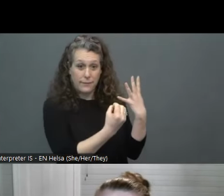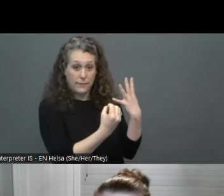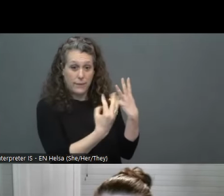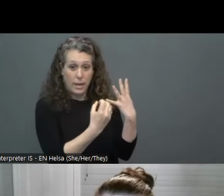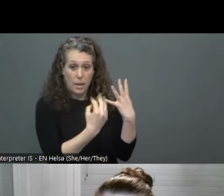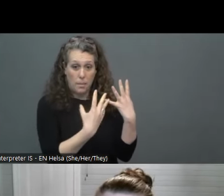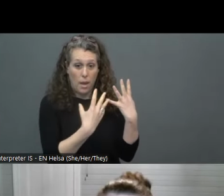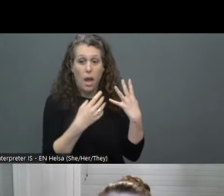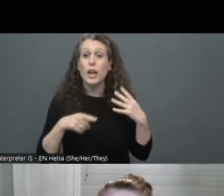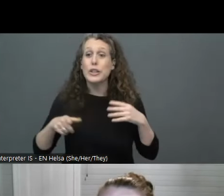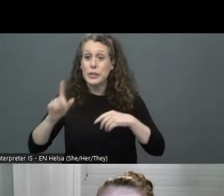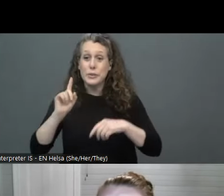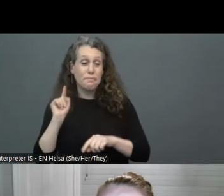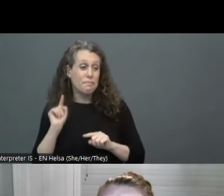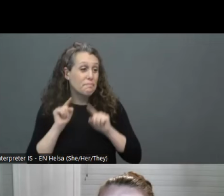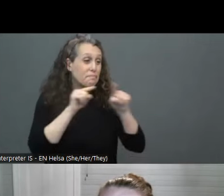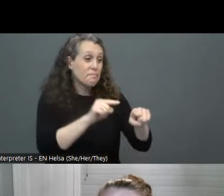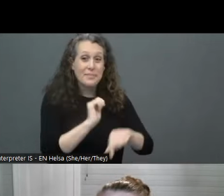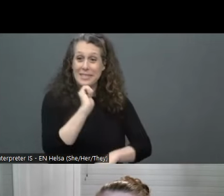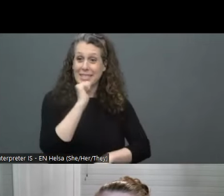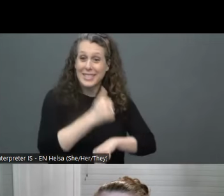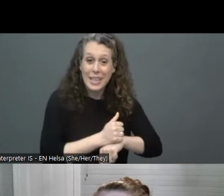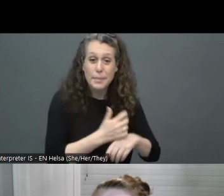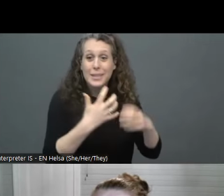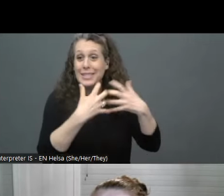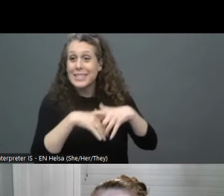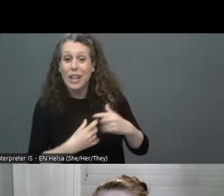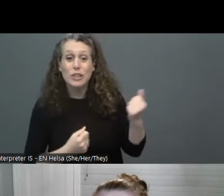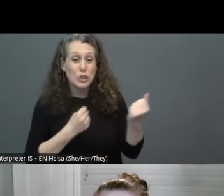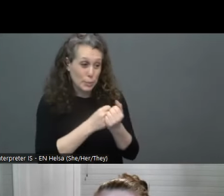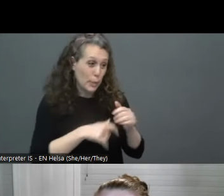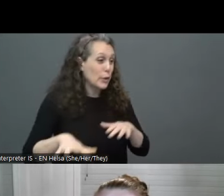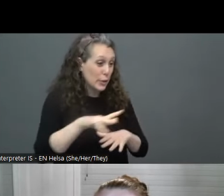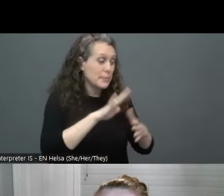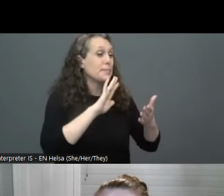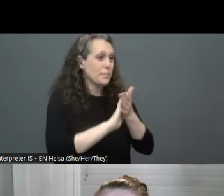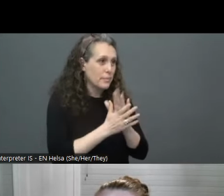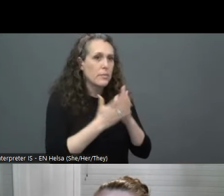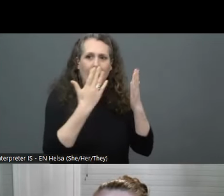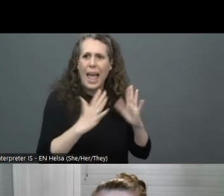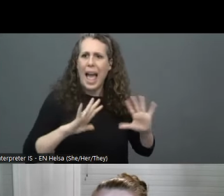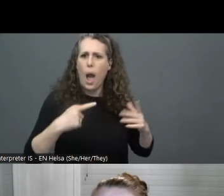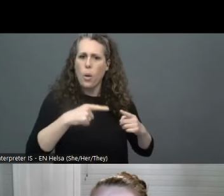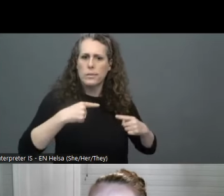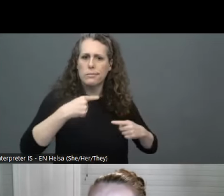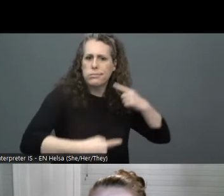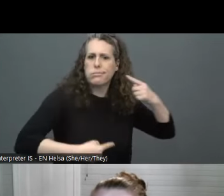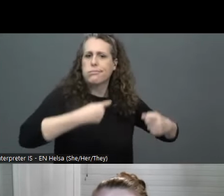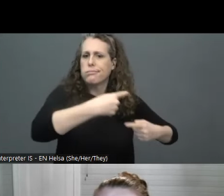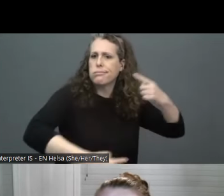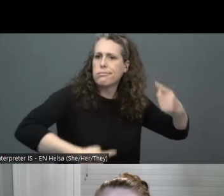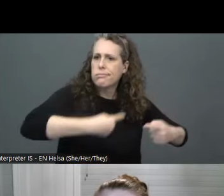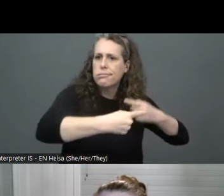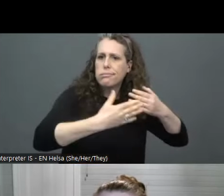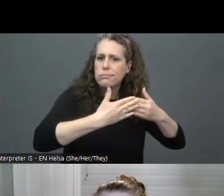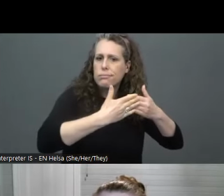vision is or planning is for us to have a more systematic approach to disability inclusive.